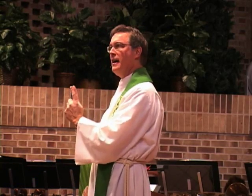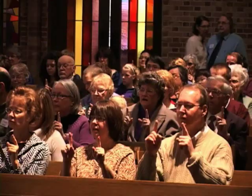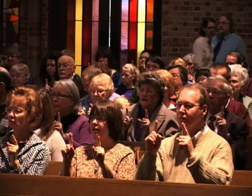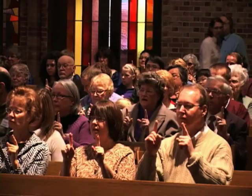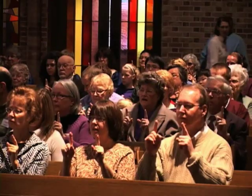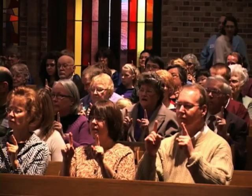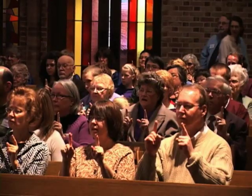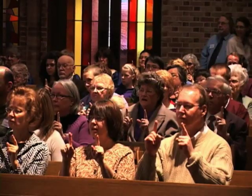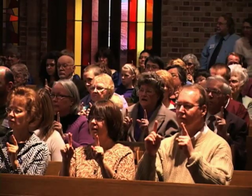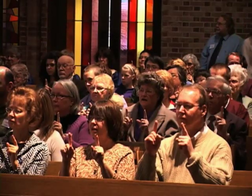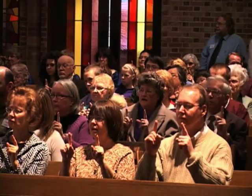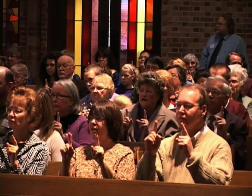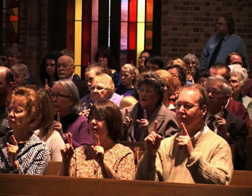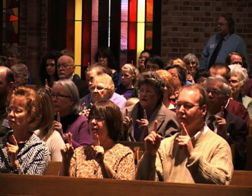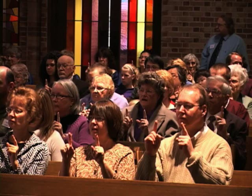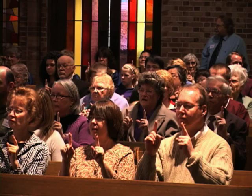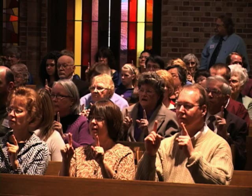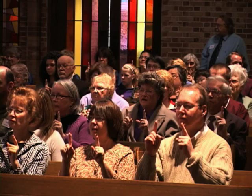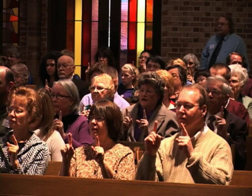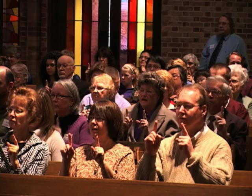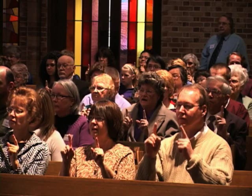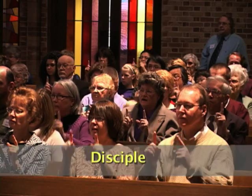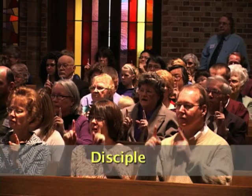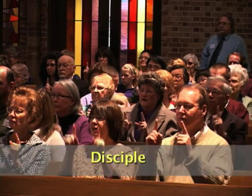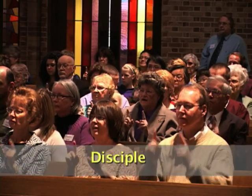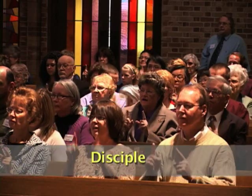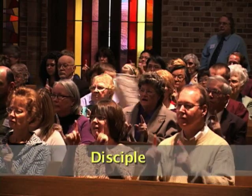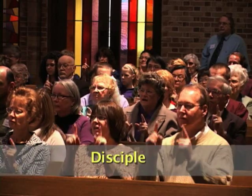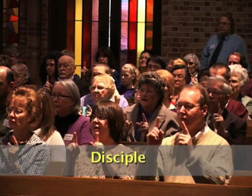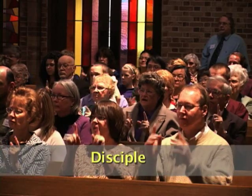are bent, touching at their knuckles] and then it's as if they're walking together [Cut to congregation moving their index fingers forward] and then go like that. [congregation and Brian drop hands down, palms downward]. Ok try it again. Disciple. All right. [Caption: